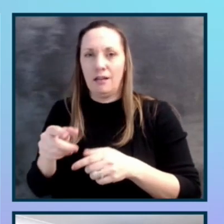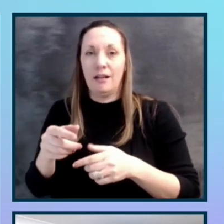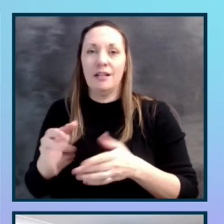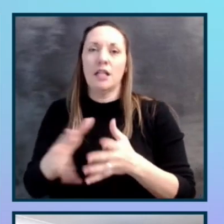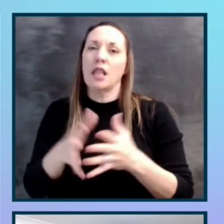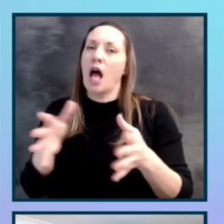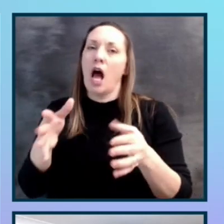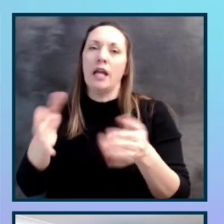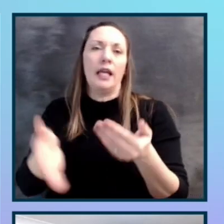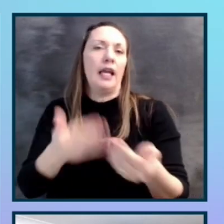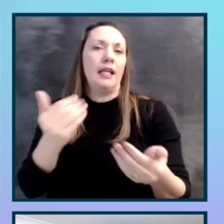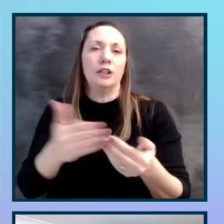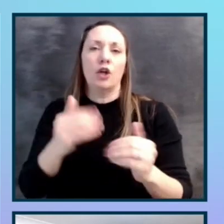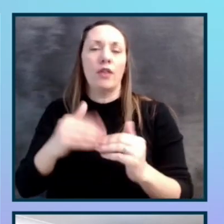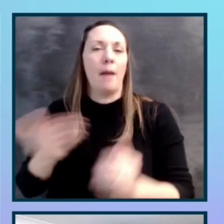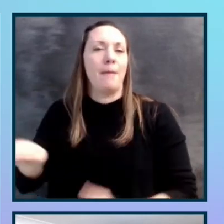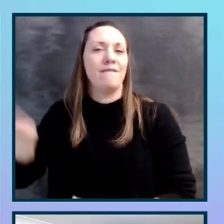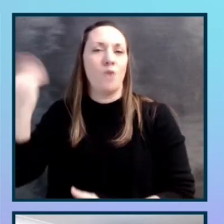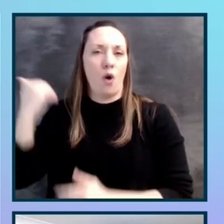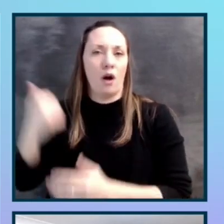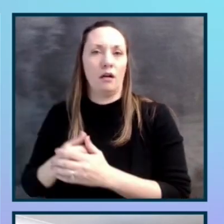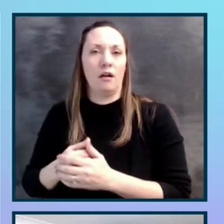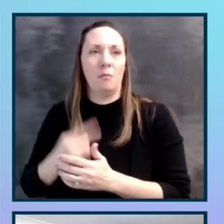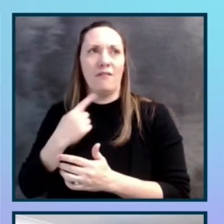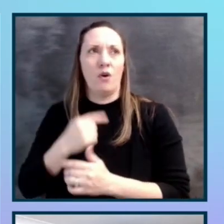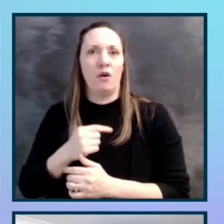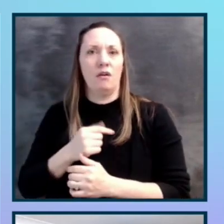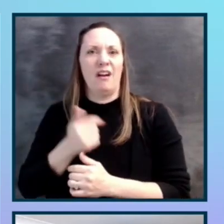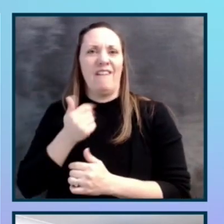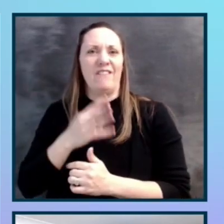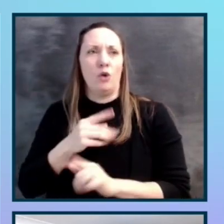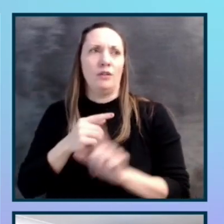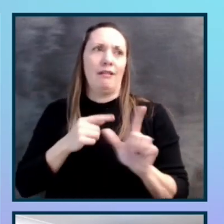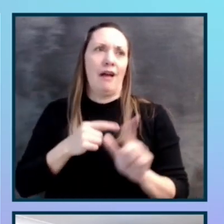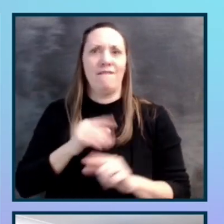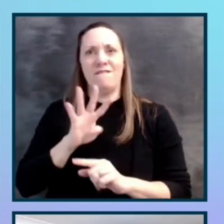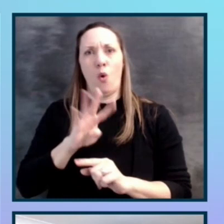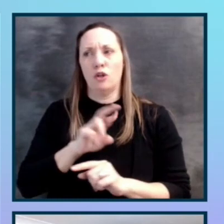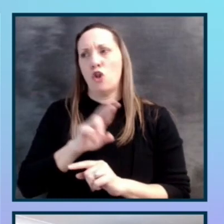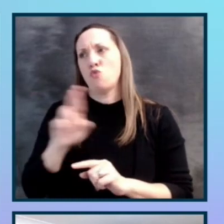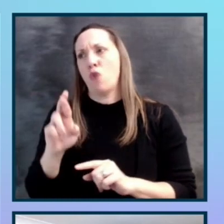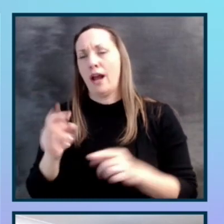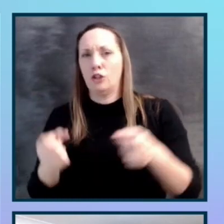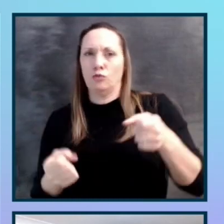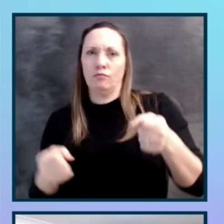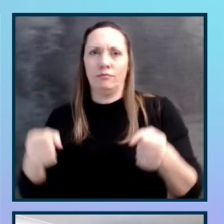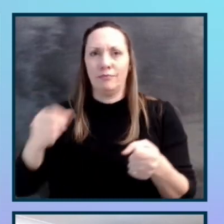which was you know, a future to the left, you know, forth the right straighten up. Sometimes we still use that methodology,